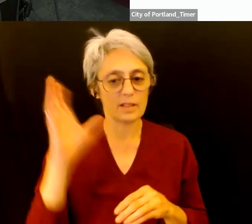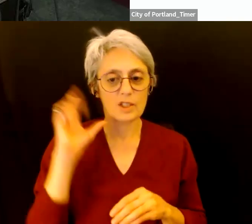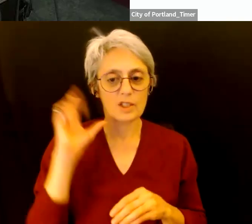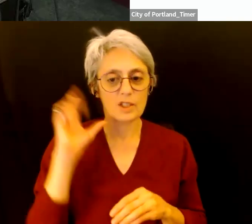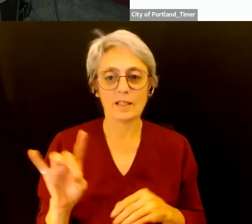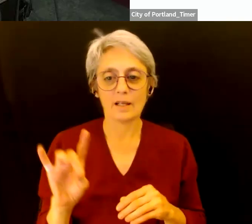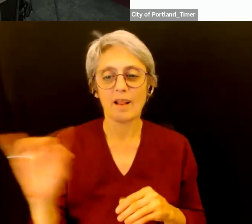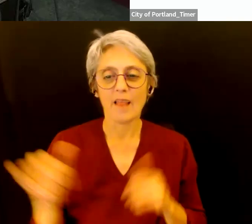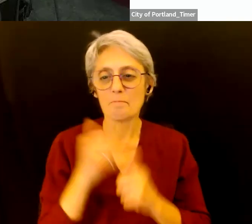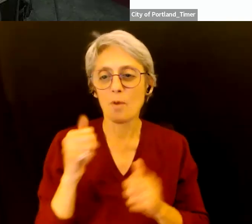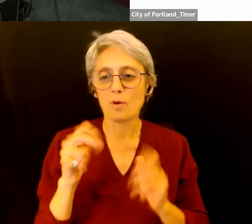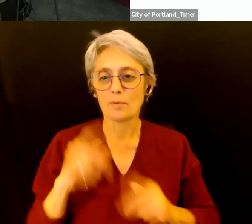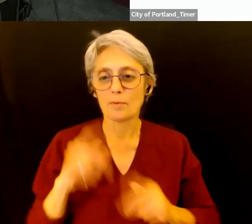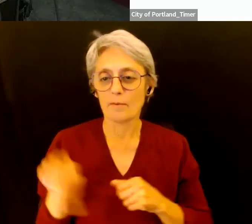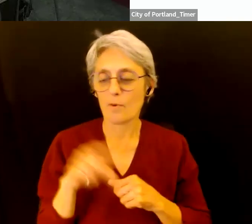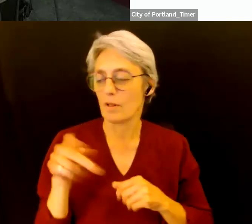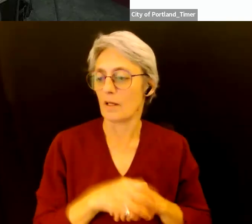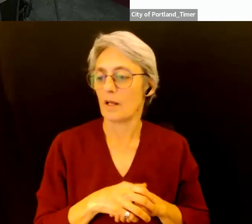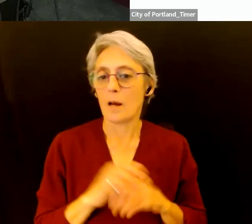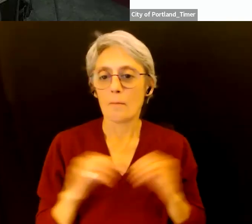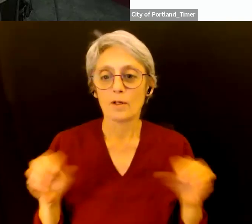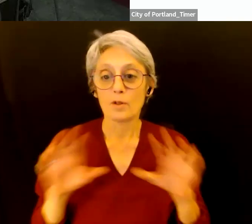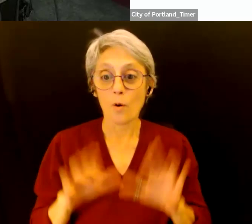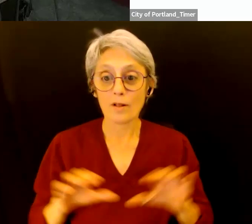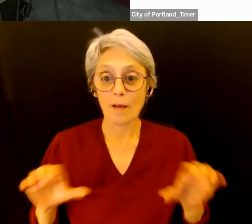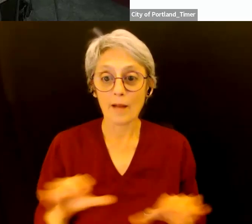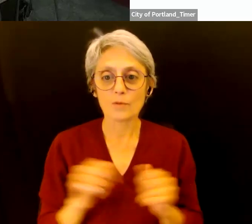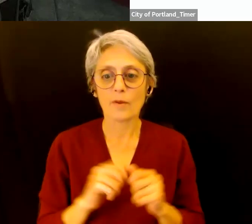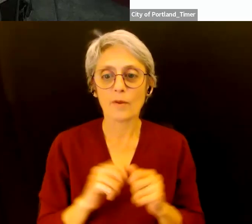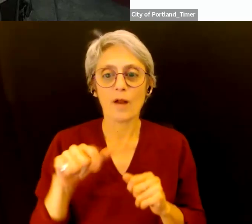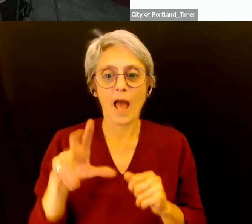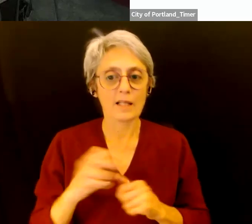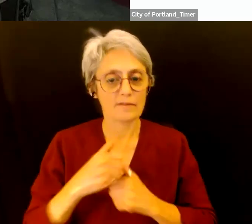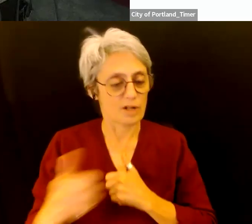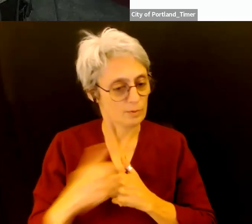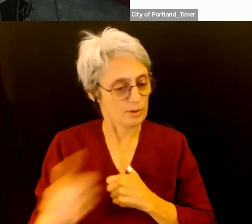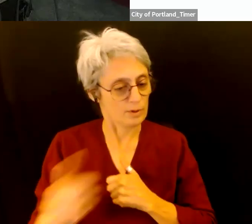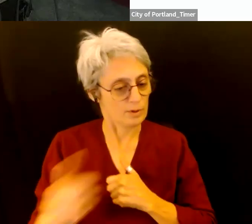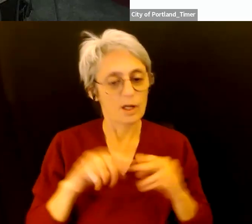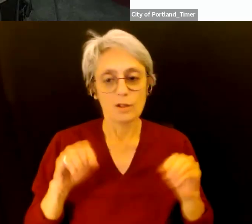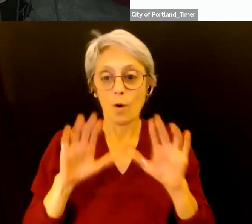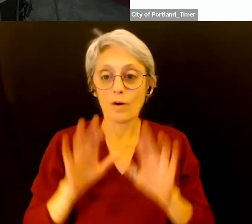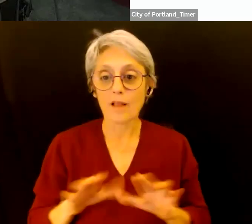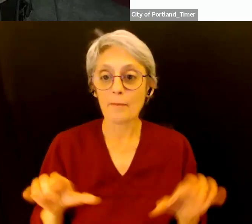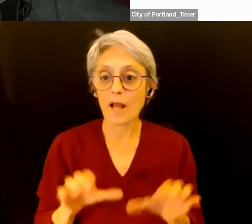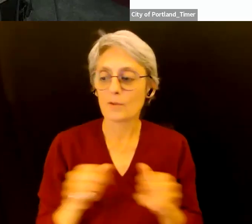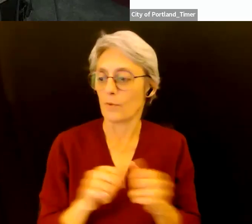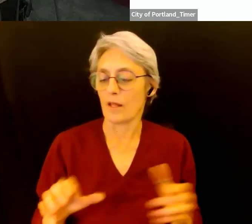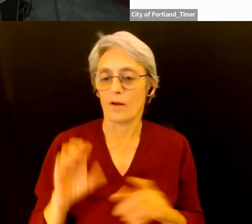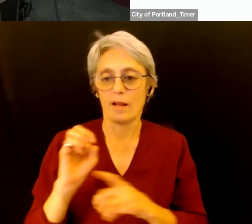But there's no climate action without active transportation. There's no climate action without environmental education.